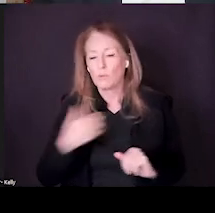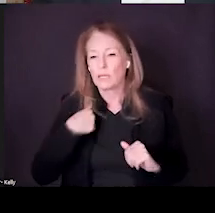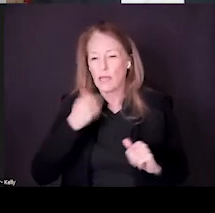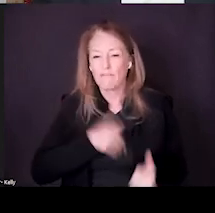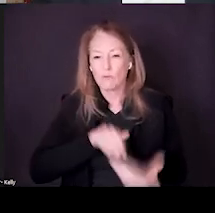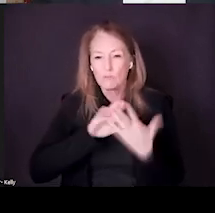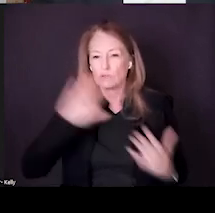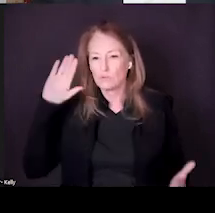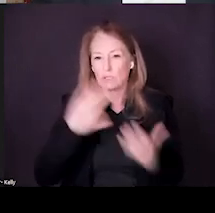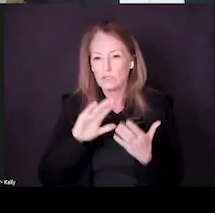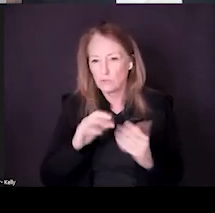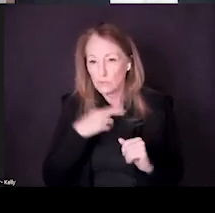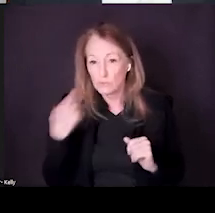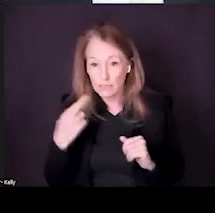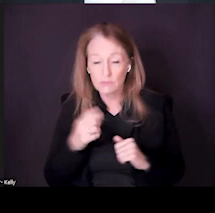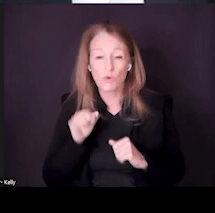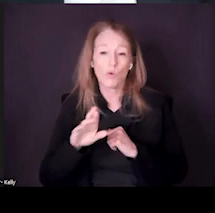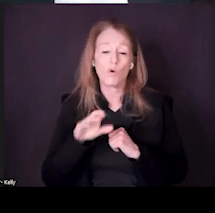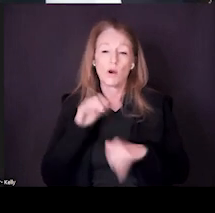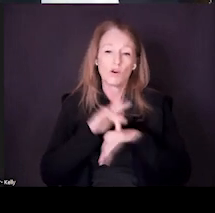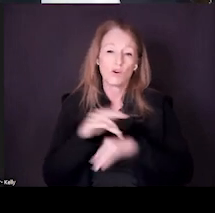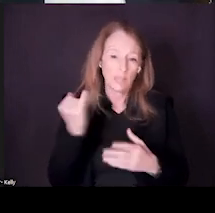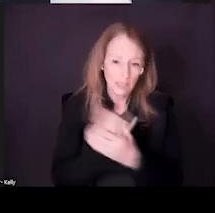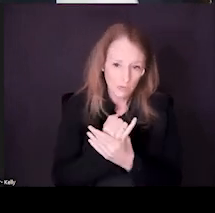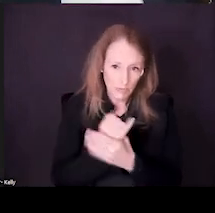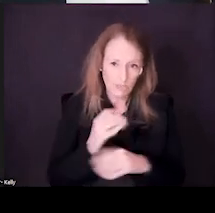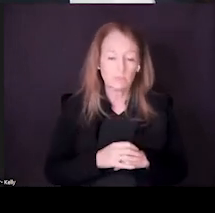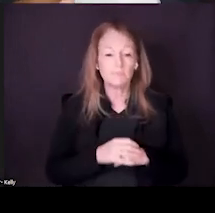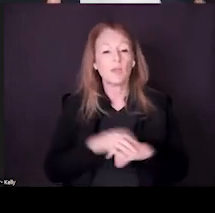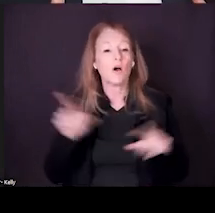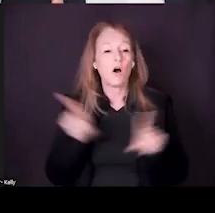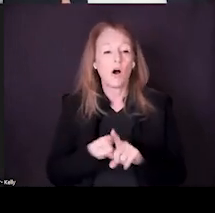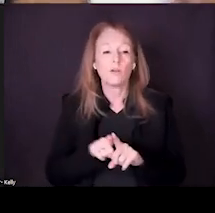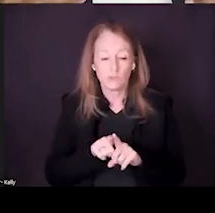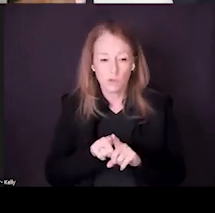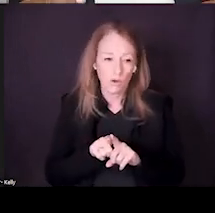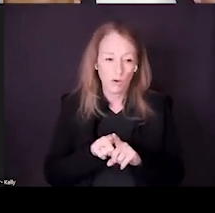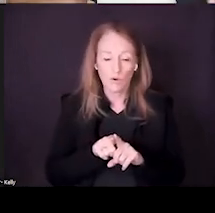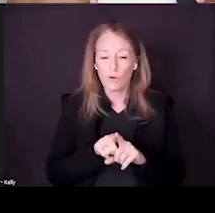EARLY AND WE WOULD HAVE STRATEGIES TO PROMOTE HEALTH AND KEEP